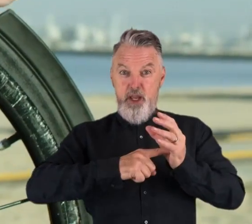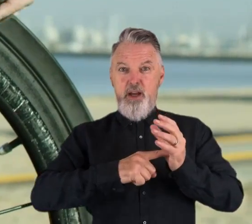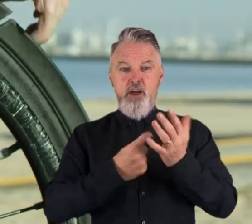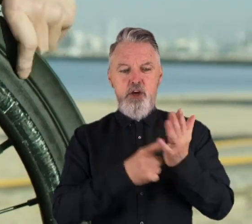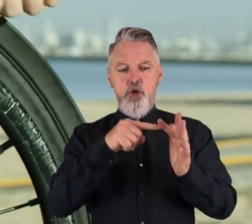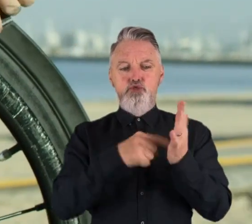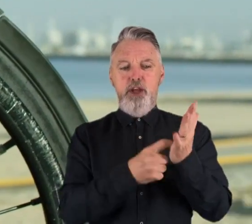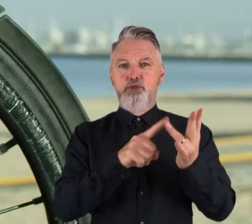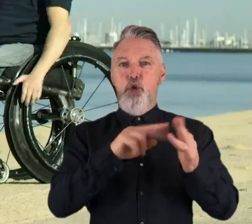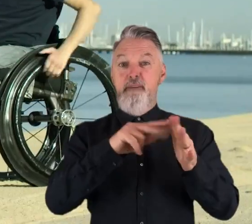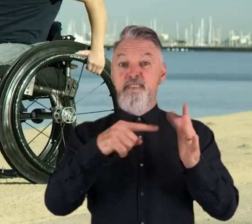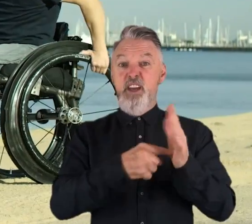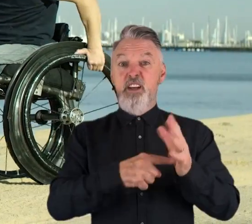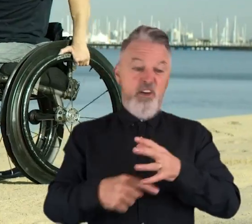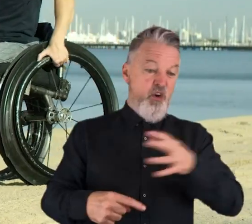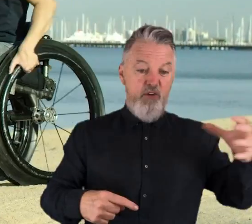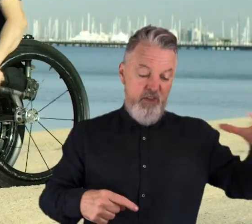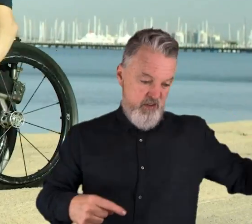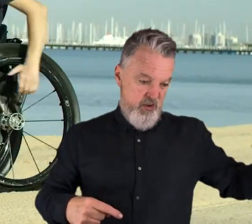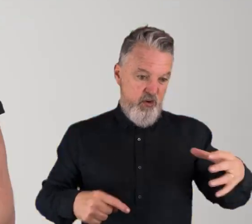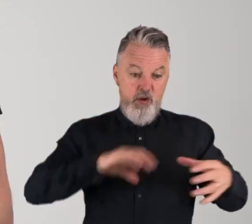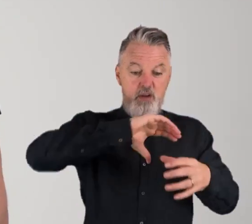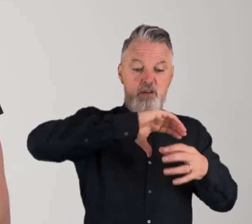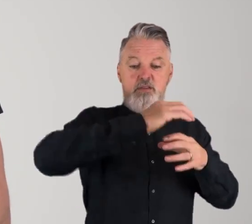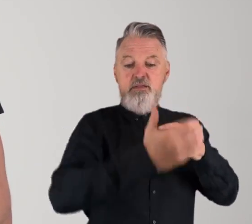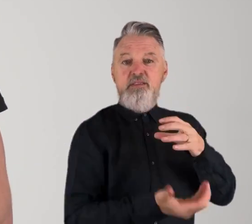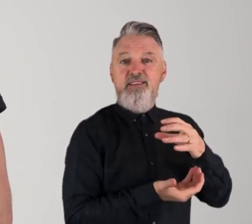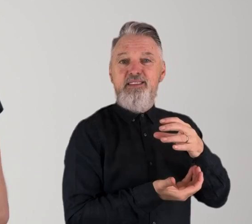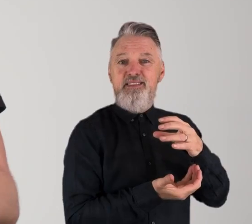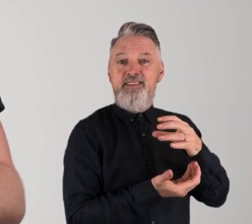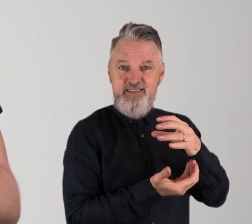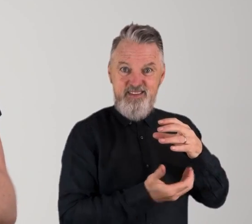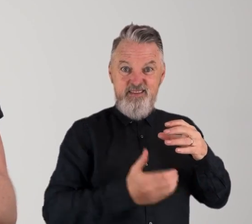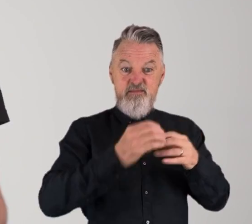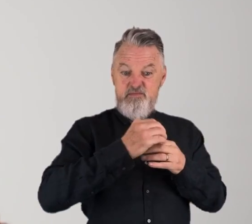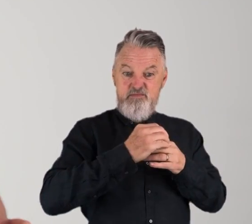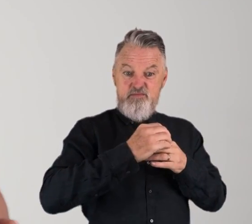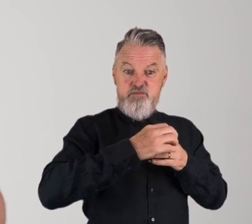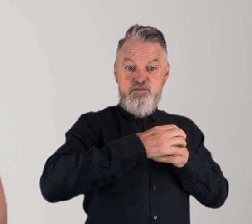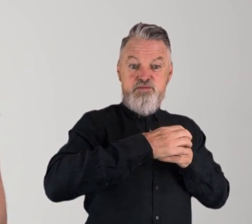by simply slipping around the on road tyre. The unique profile actually expands, when in contact with the ground,